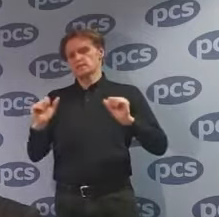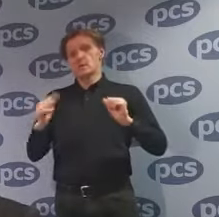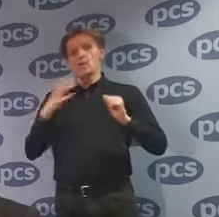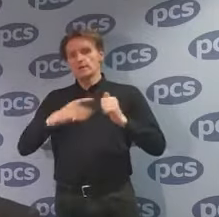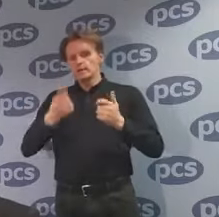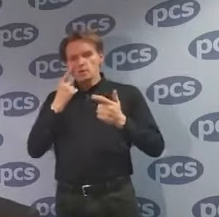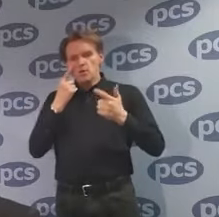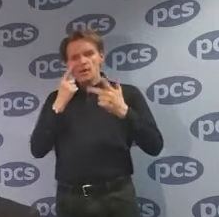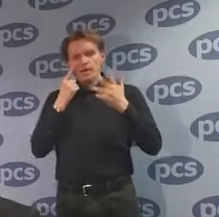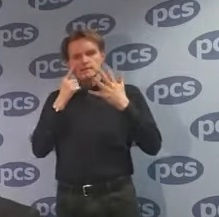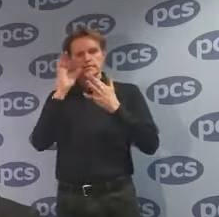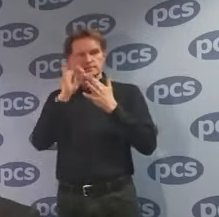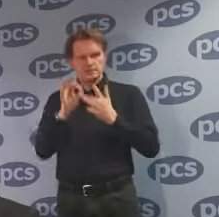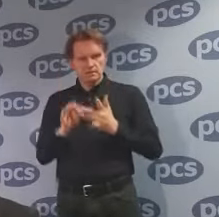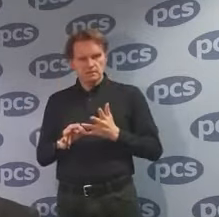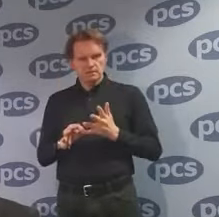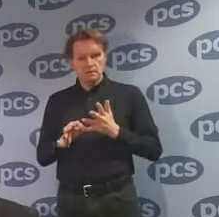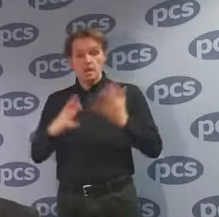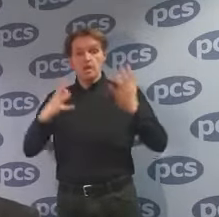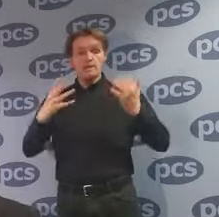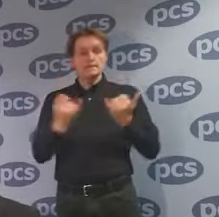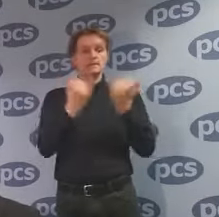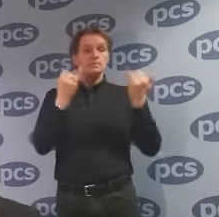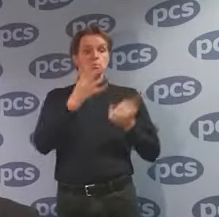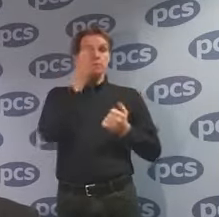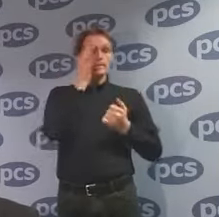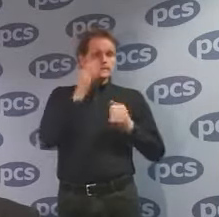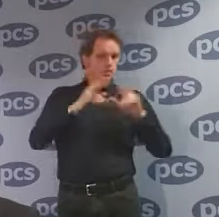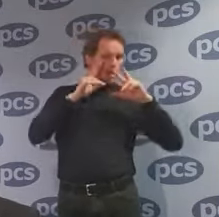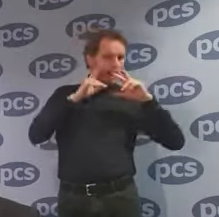disputes committee will analyze the lot and we'll have a discussion with the NEC